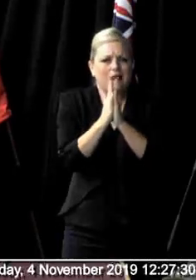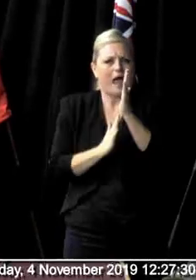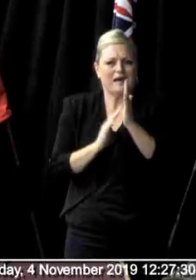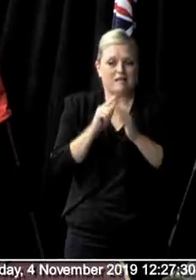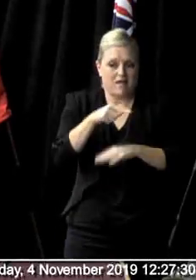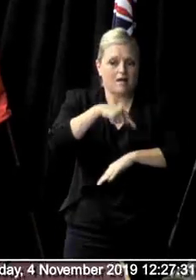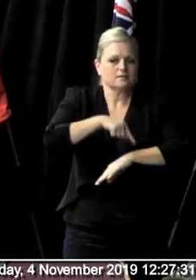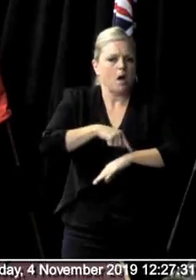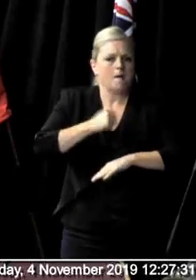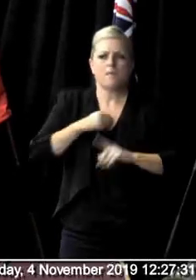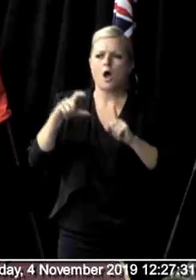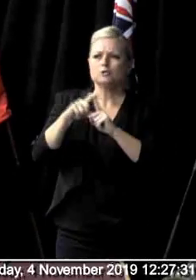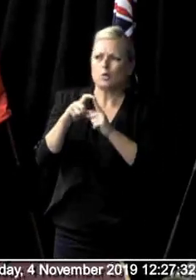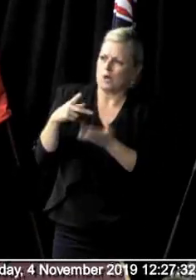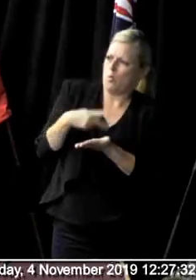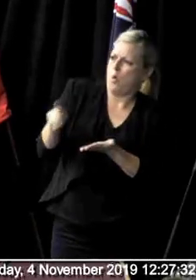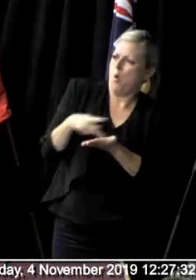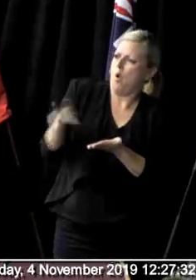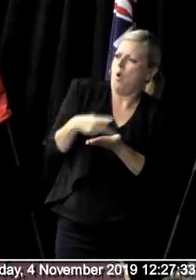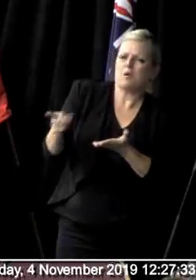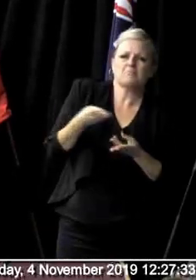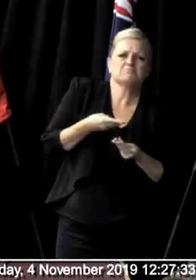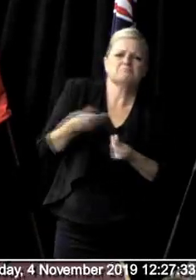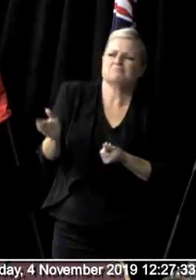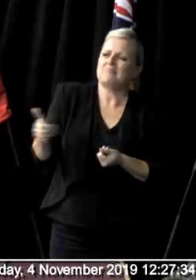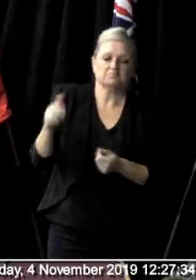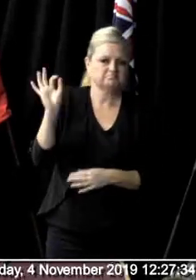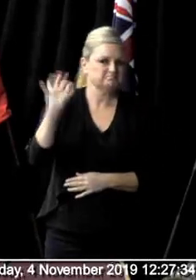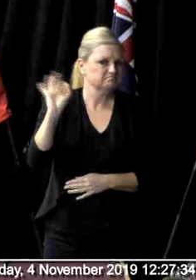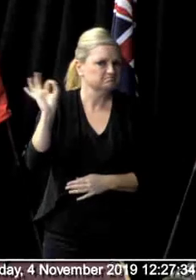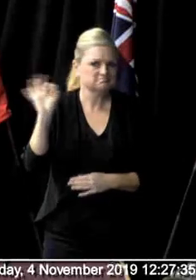was probably not fully mature, and the idea of doing that